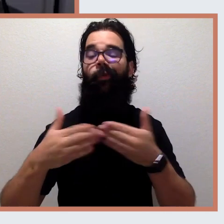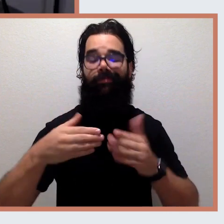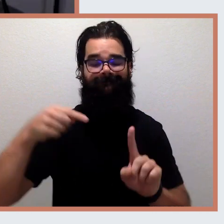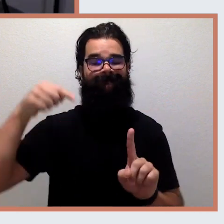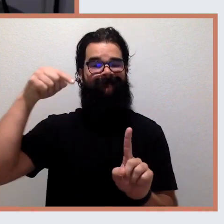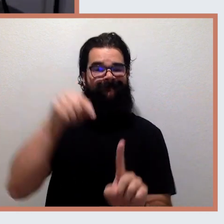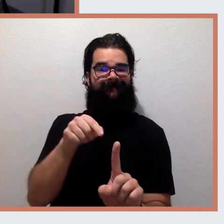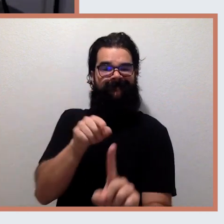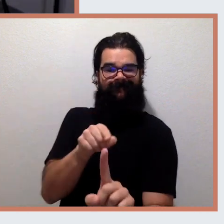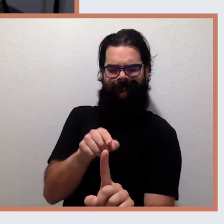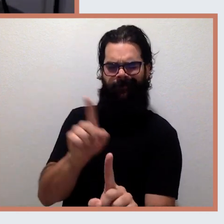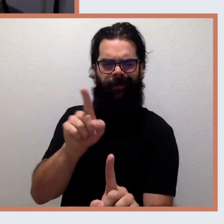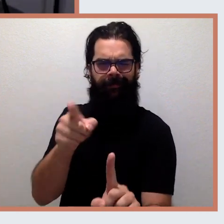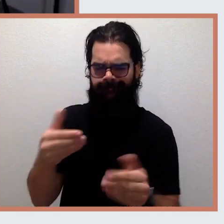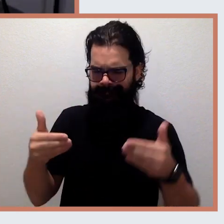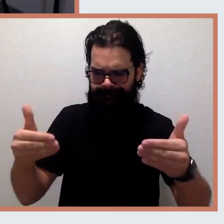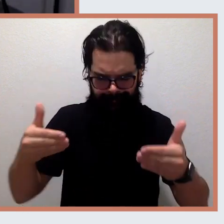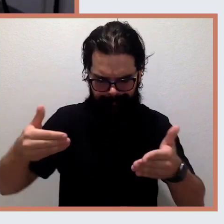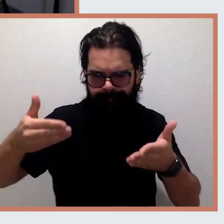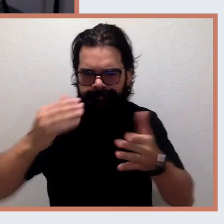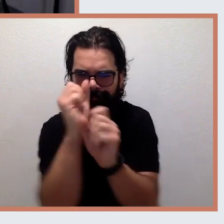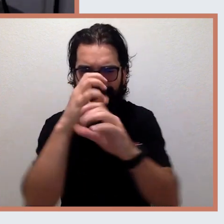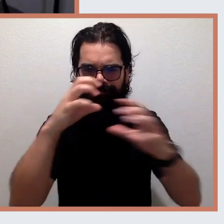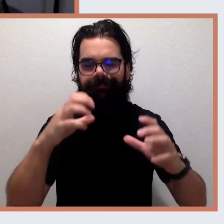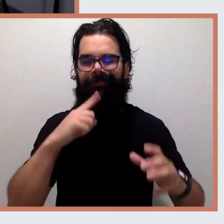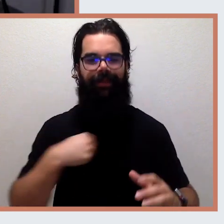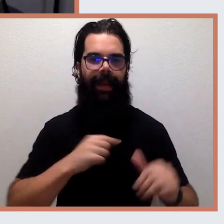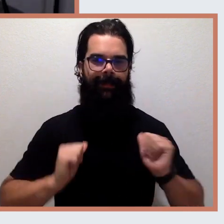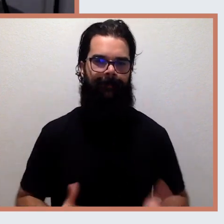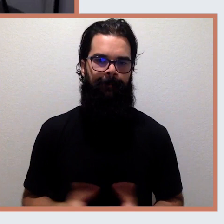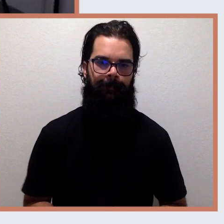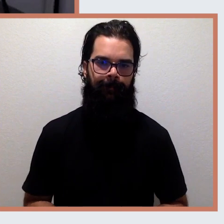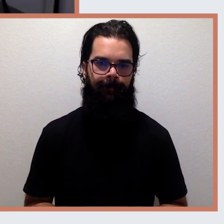but then there's the fine line of, well, where do you draw the line? We're actors,